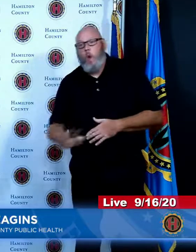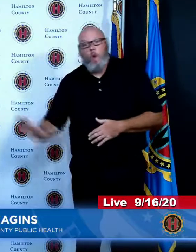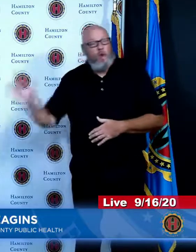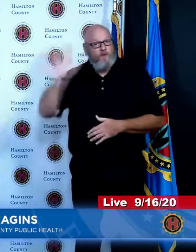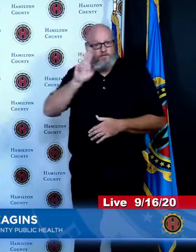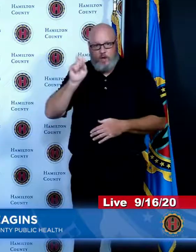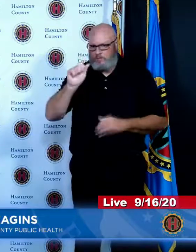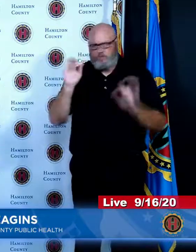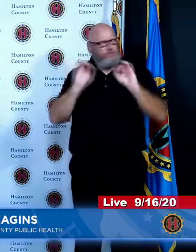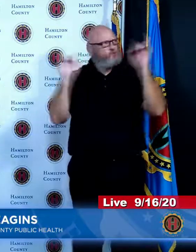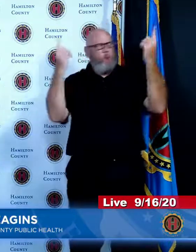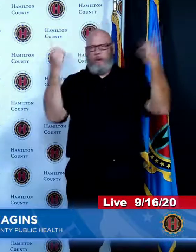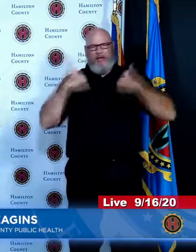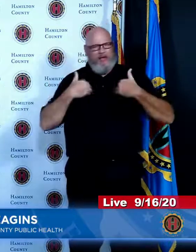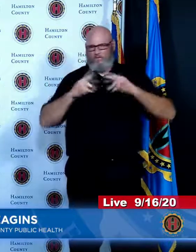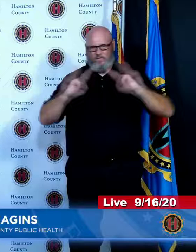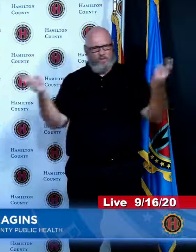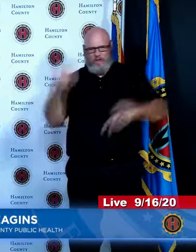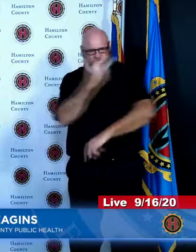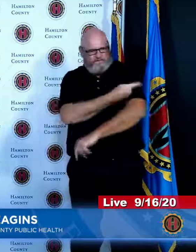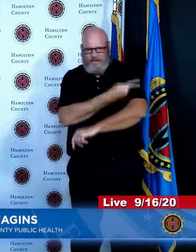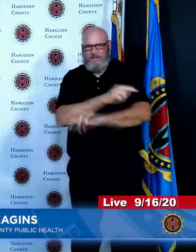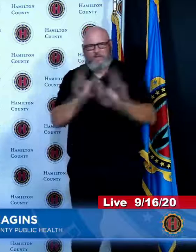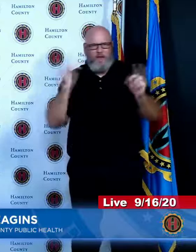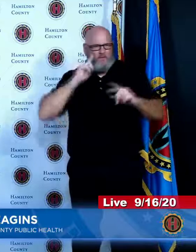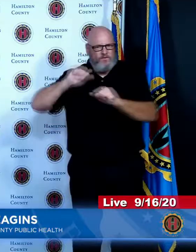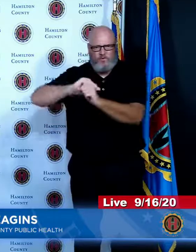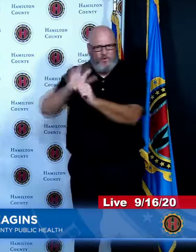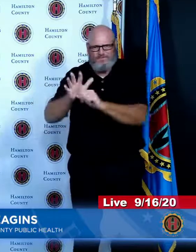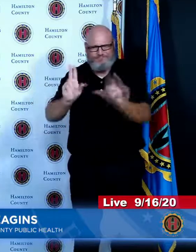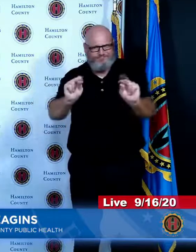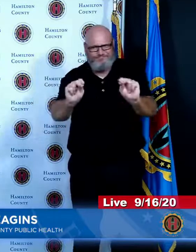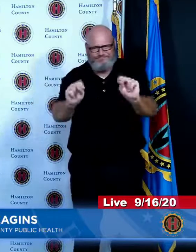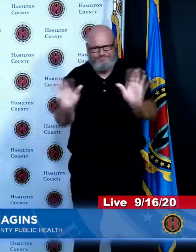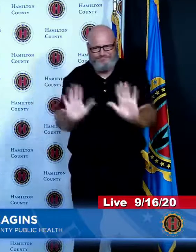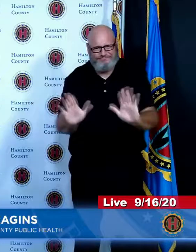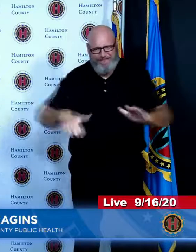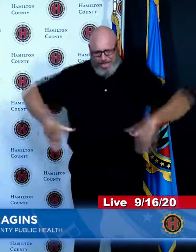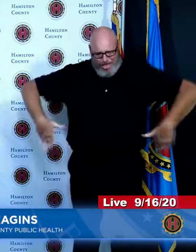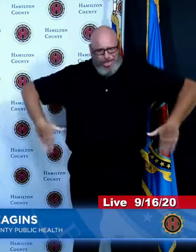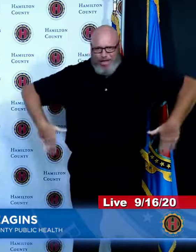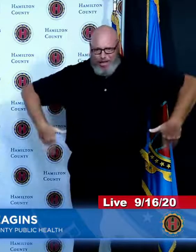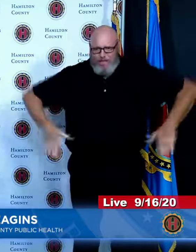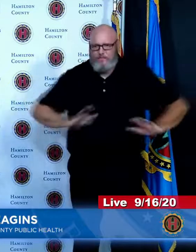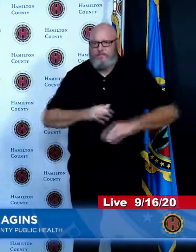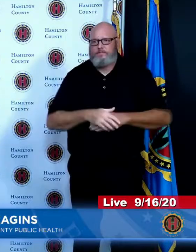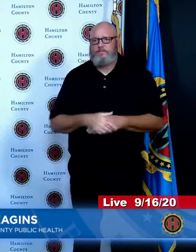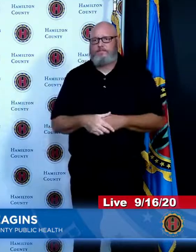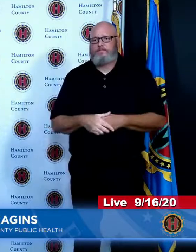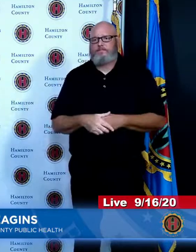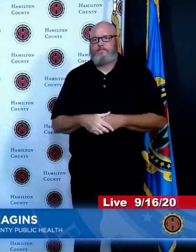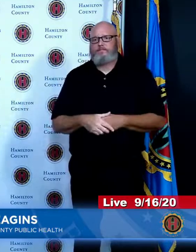locally that are in phase 3 trials which is the trials before FDA approval we don't know if or when